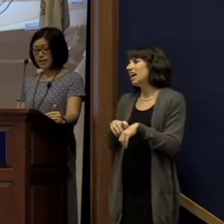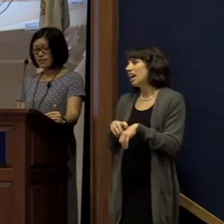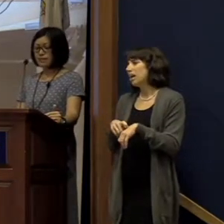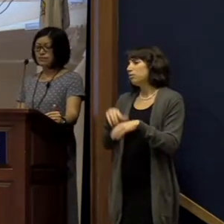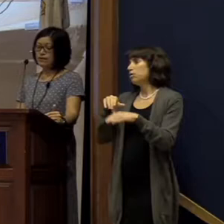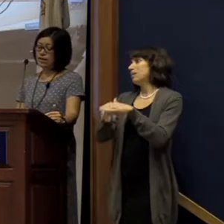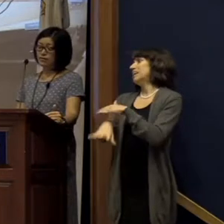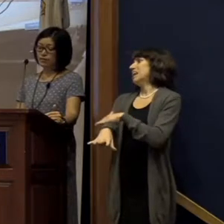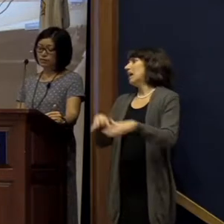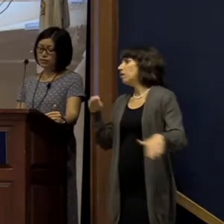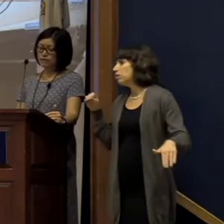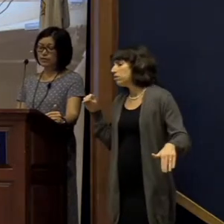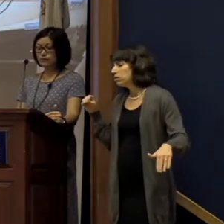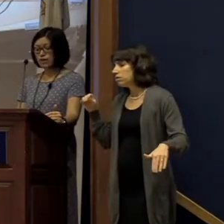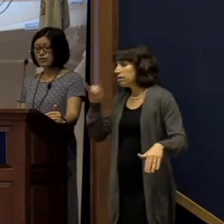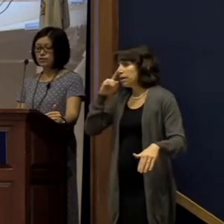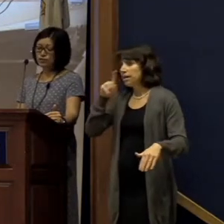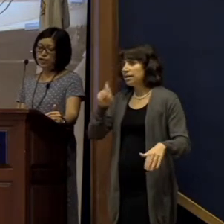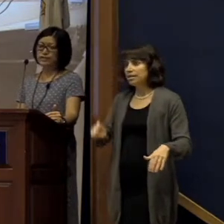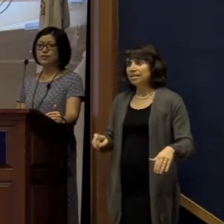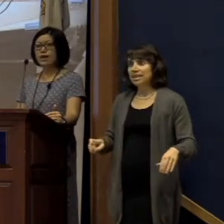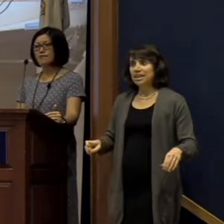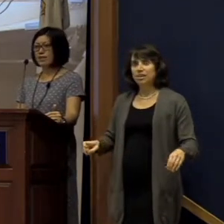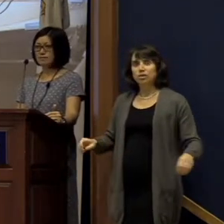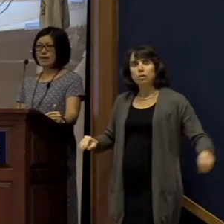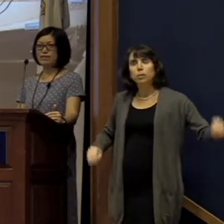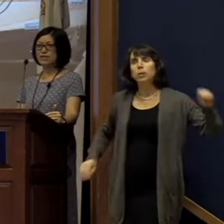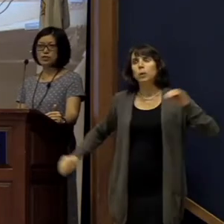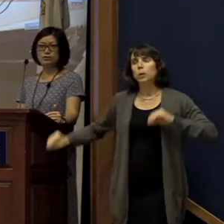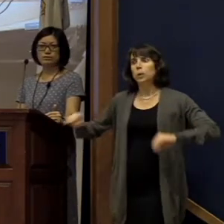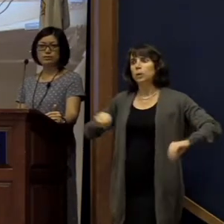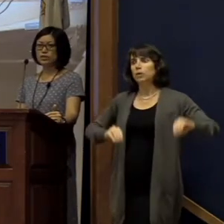You have to be very careful with new stuff, a new couch, a new chair and everything is new don't touch it